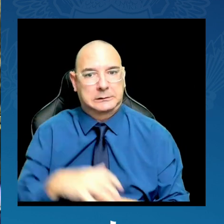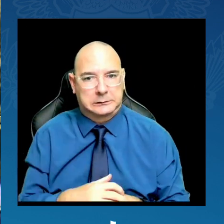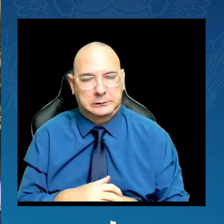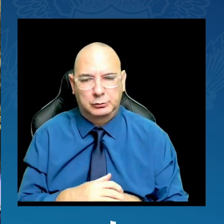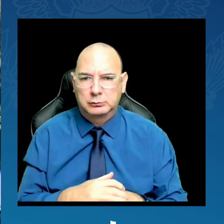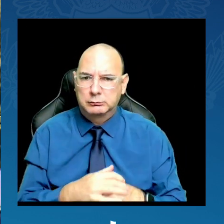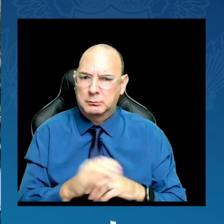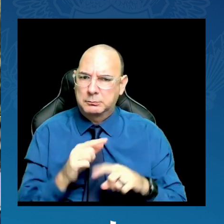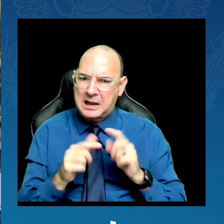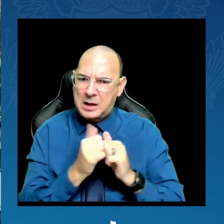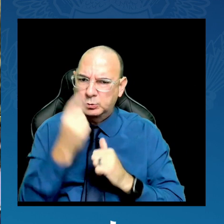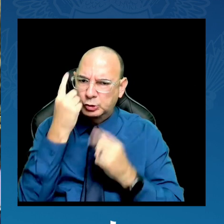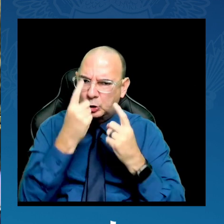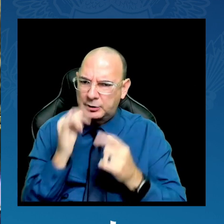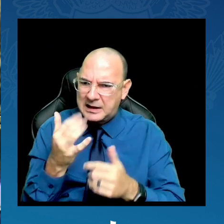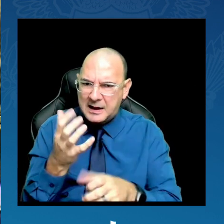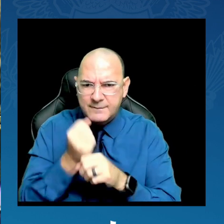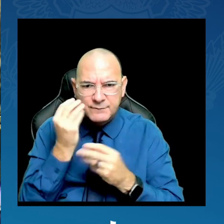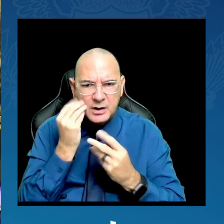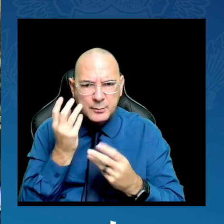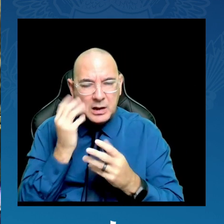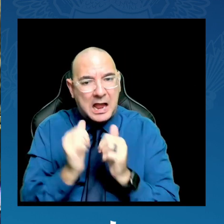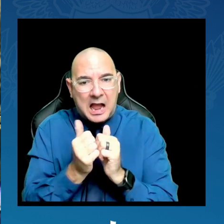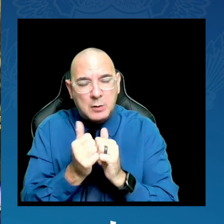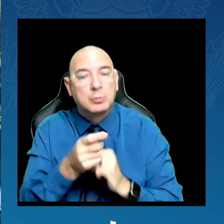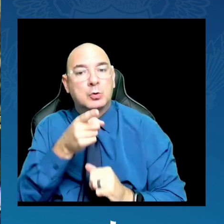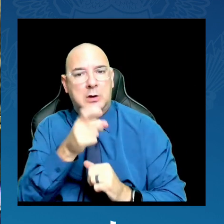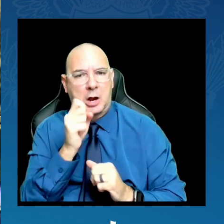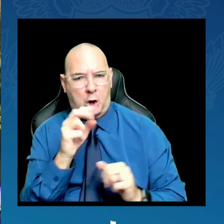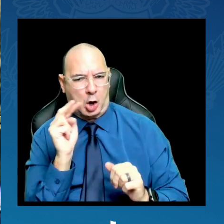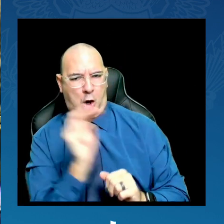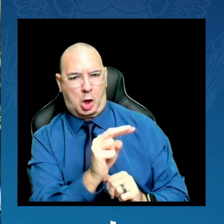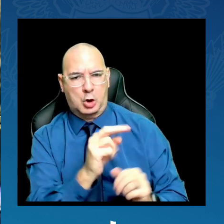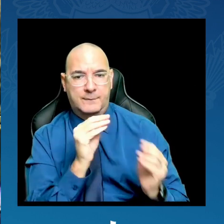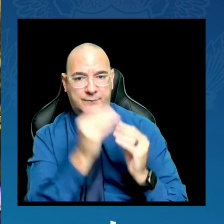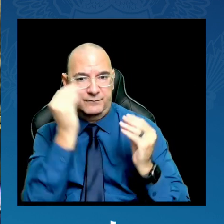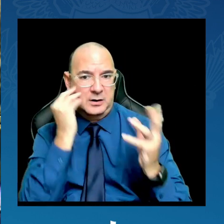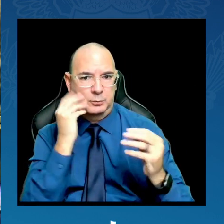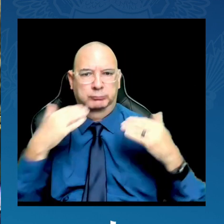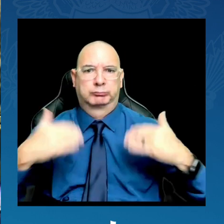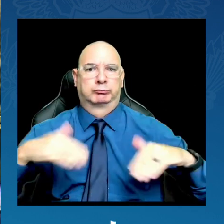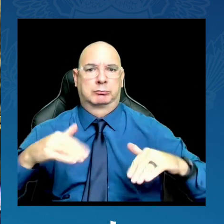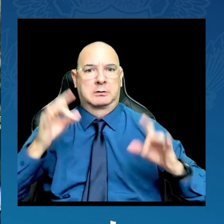You can. More information on extreme heat is available on NOAA's Heat dot gov website.